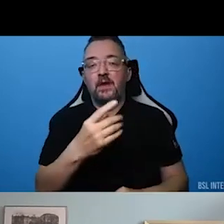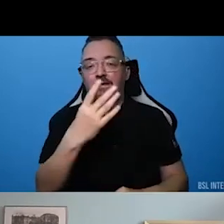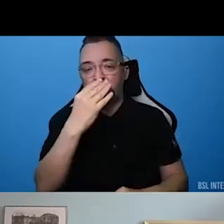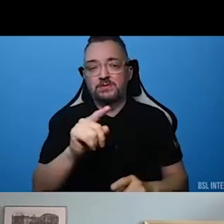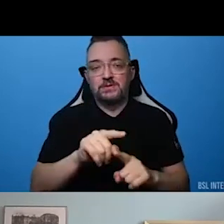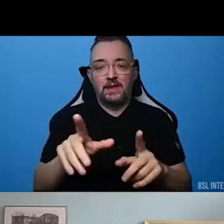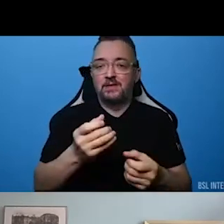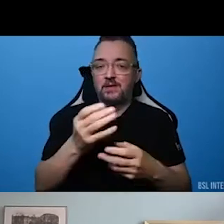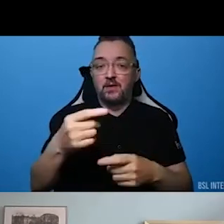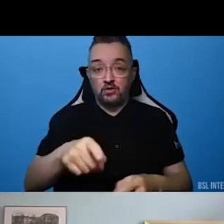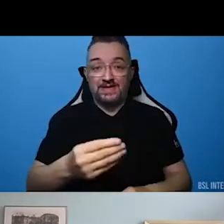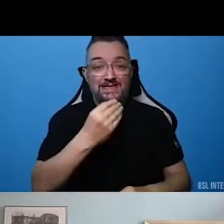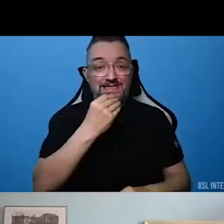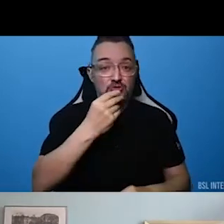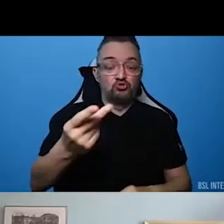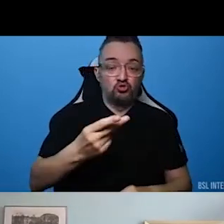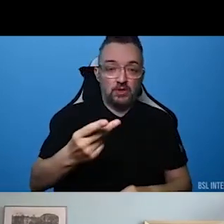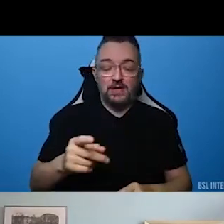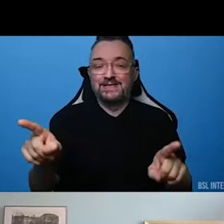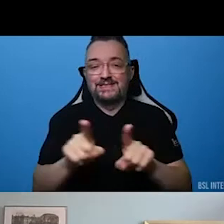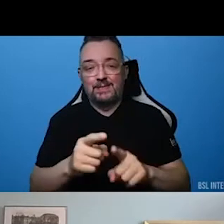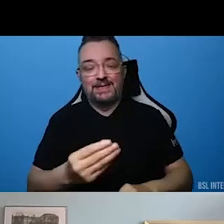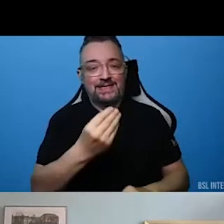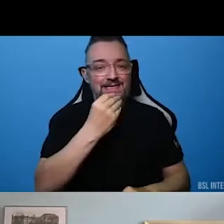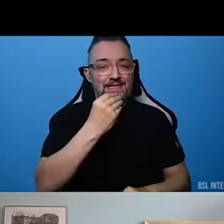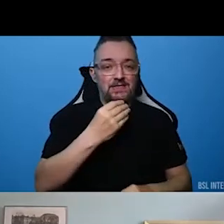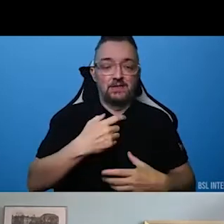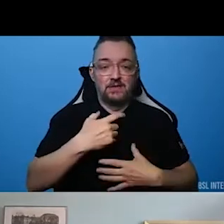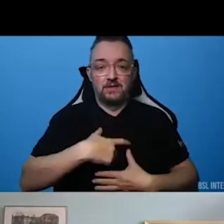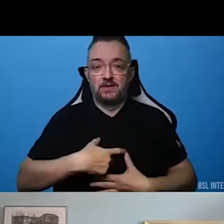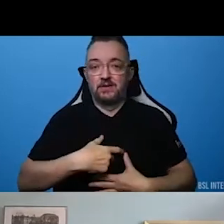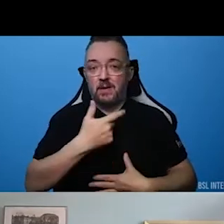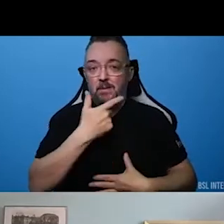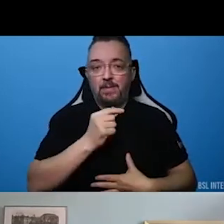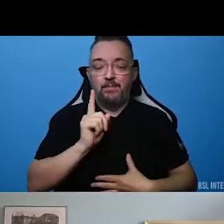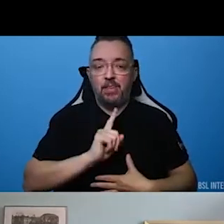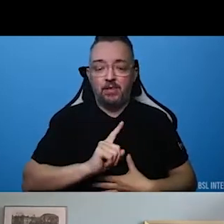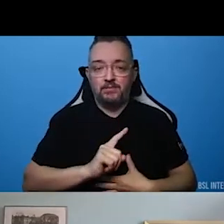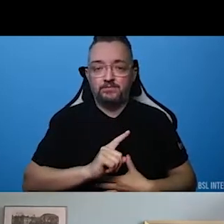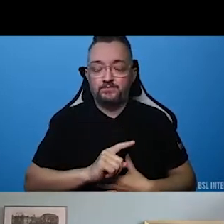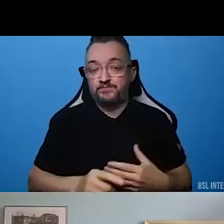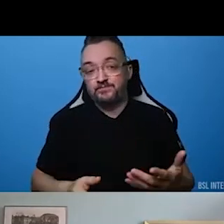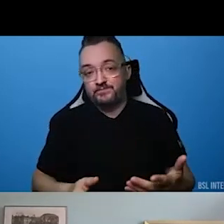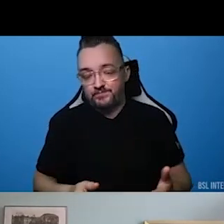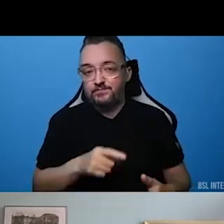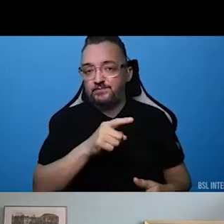the eating sugar is equivalent to eating people. So he was really I think managing to kind of